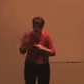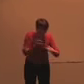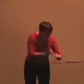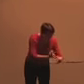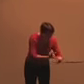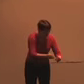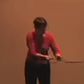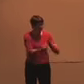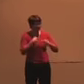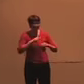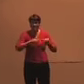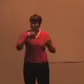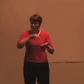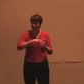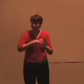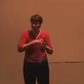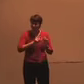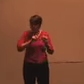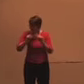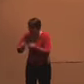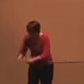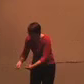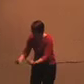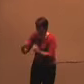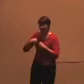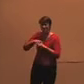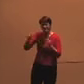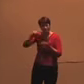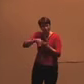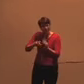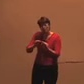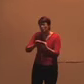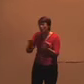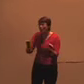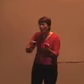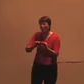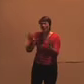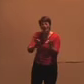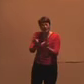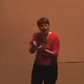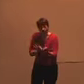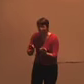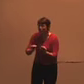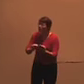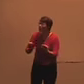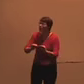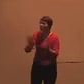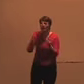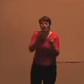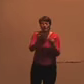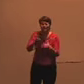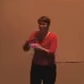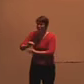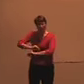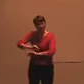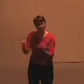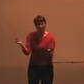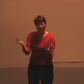So no clear definitions, no clear divisions, but this blurring landscape-like things.